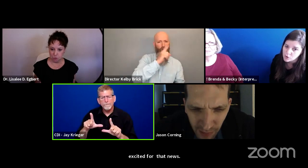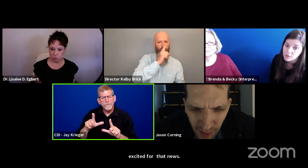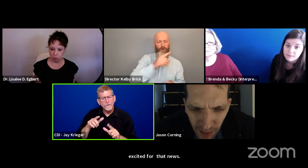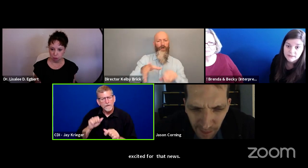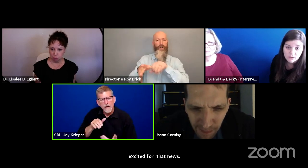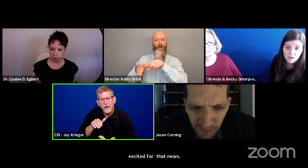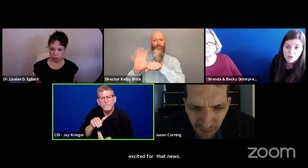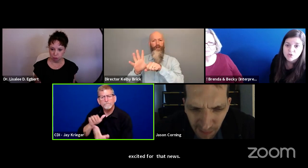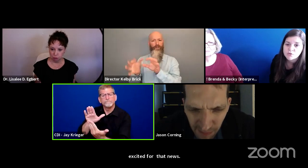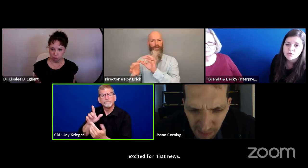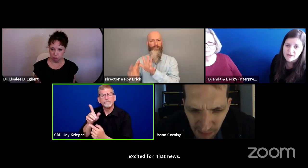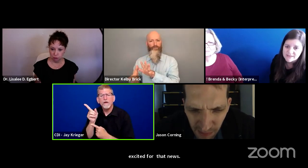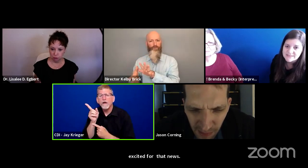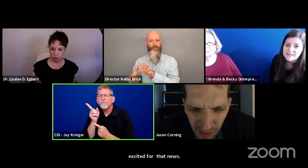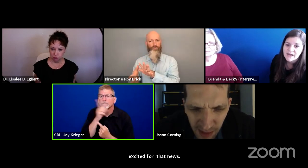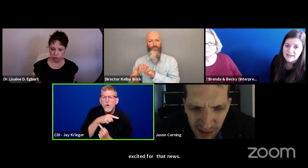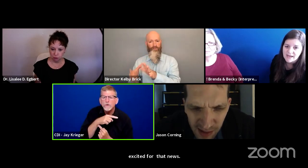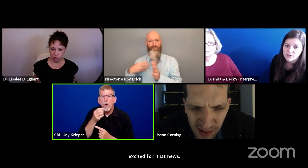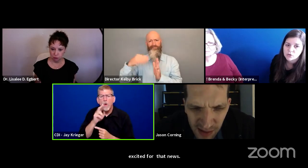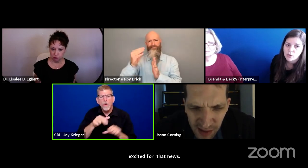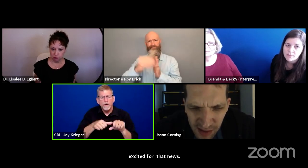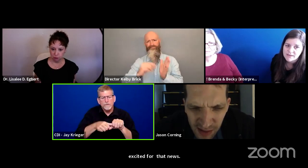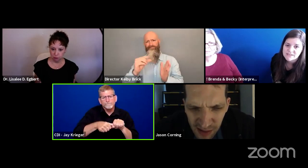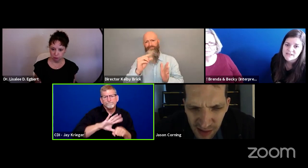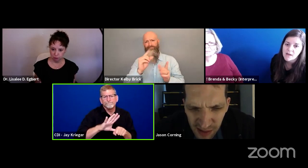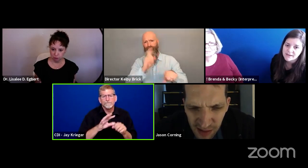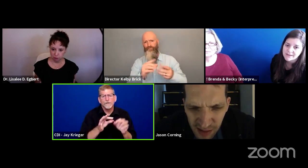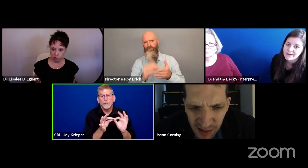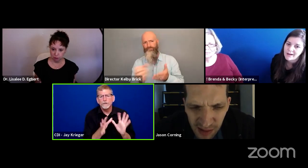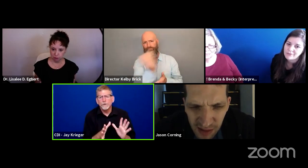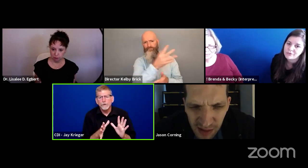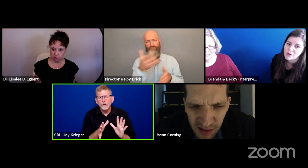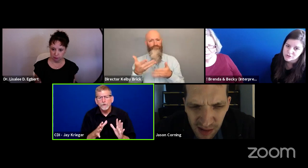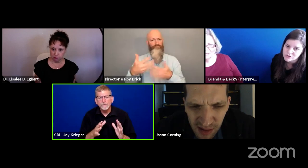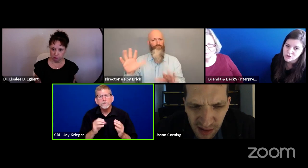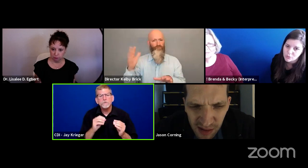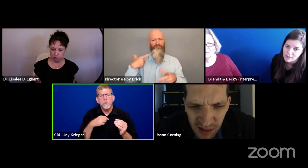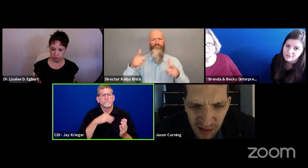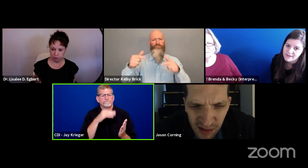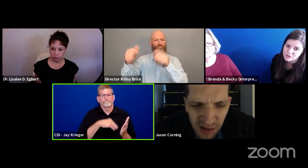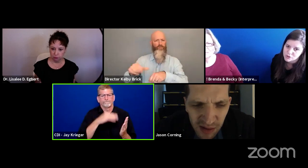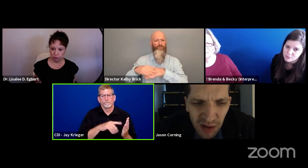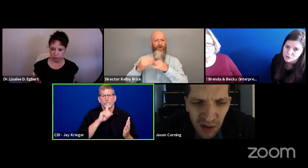or a bill to address, again, going back to the topic of fraudulent or unqualified interpreters.